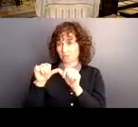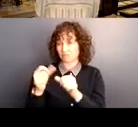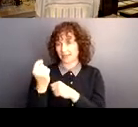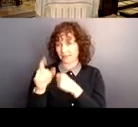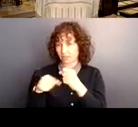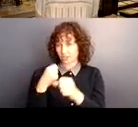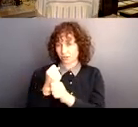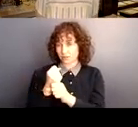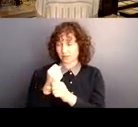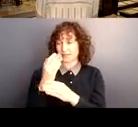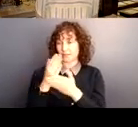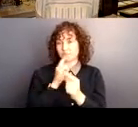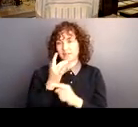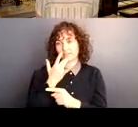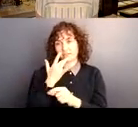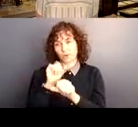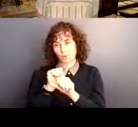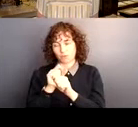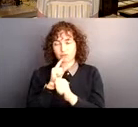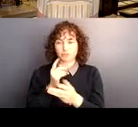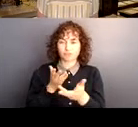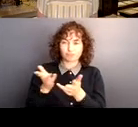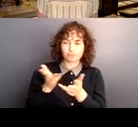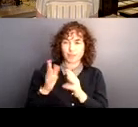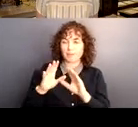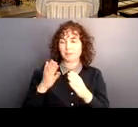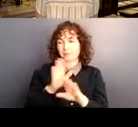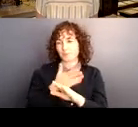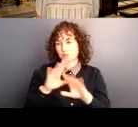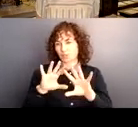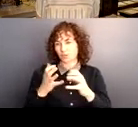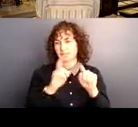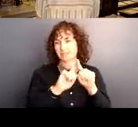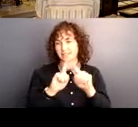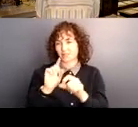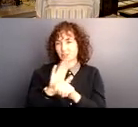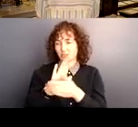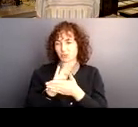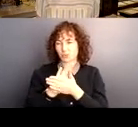And some of my favorite work is facilitating music groups within various school settings.